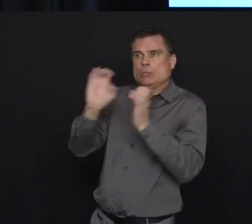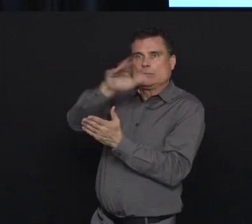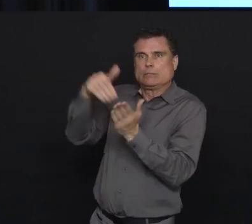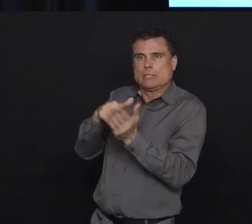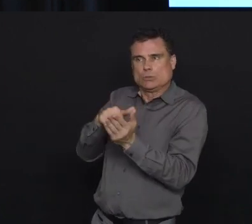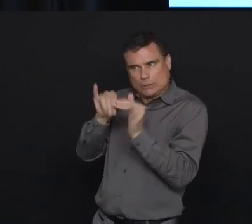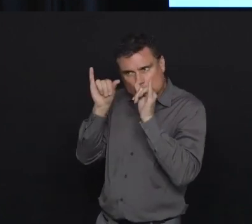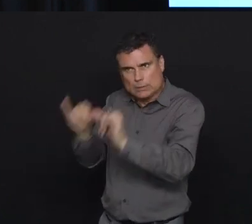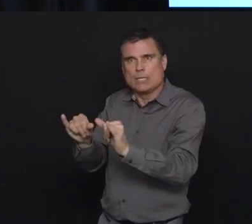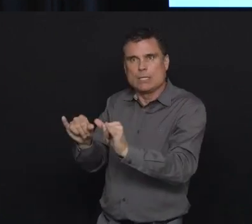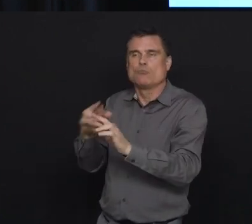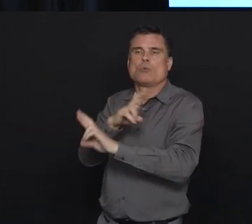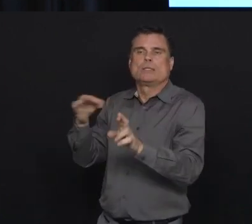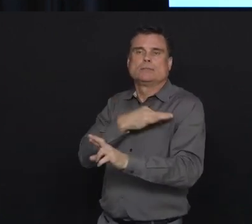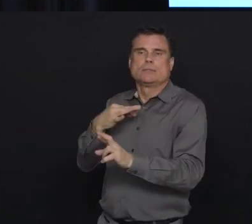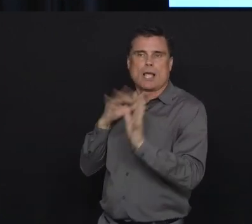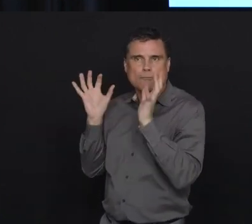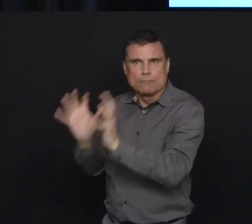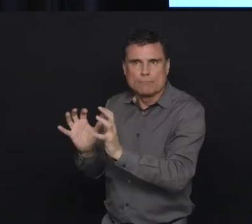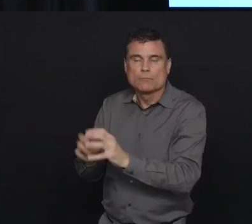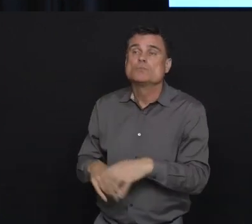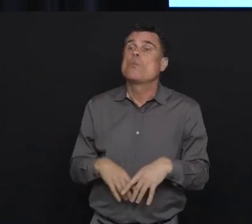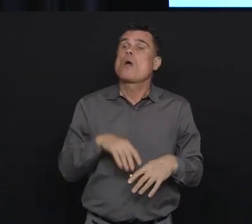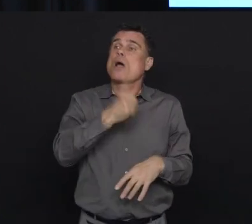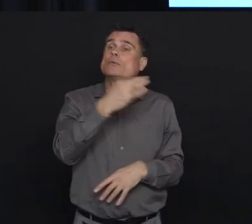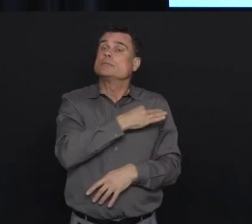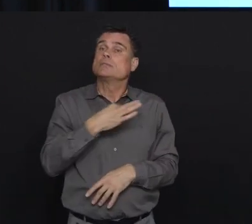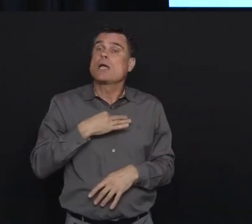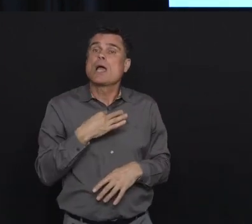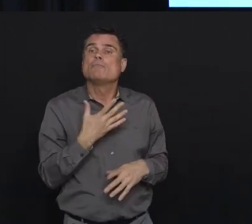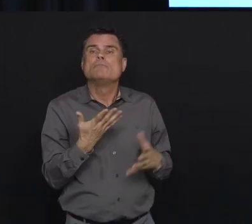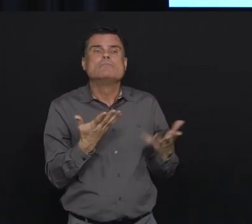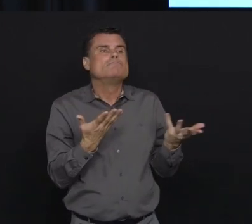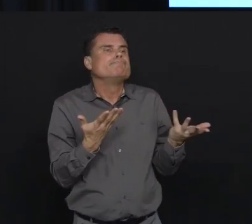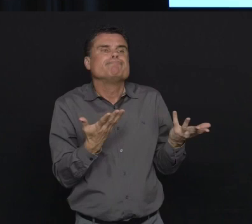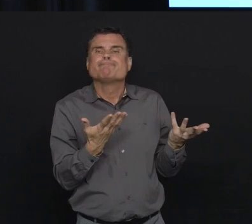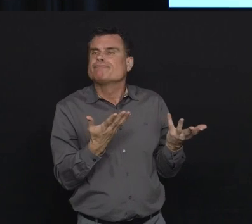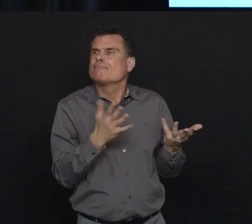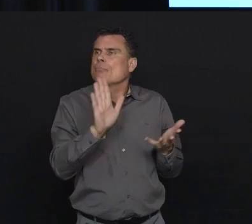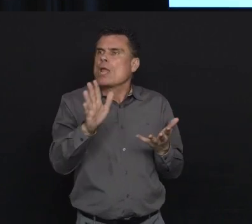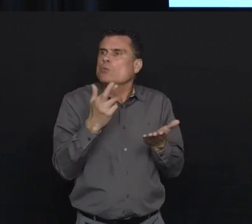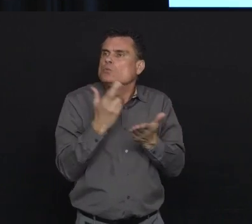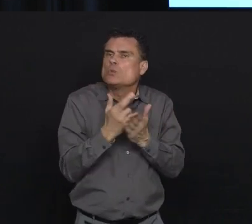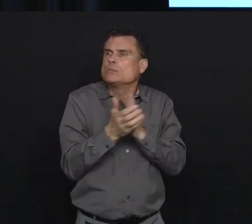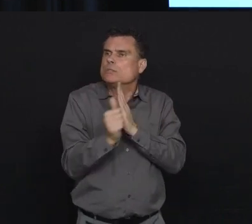non-acute surgical and critical care. This includes training and healthcare professionals.